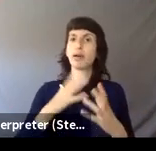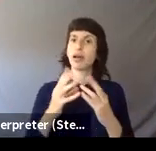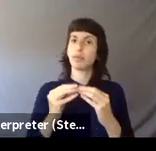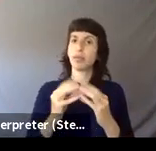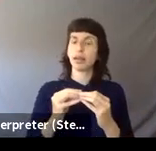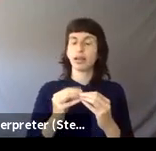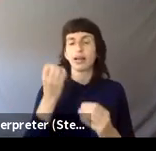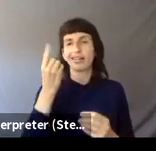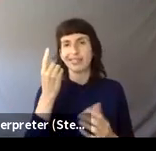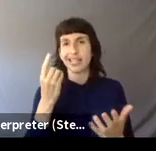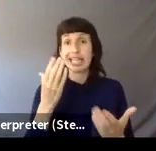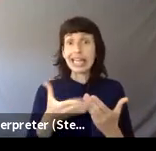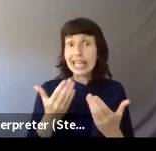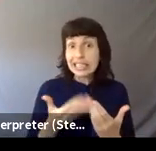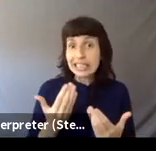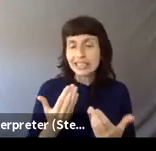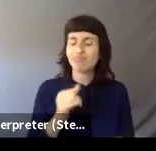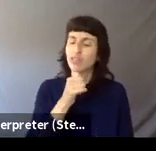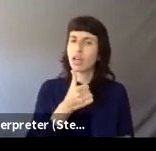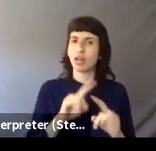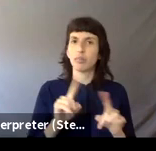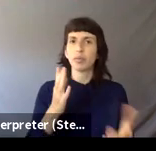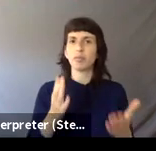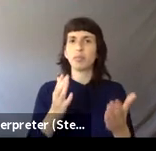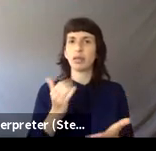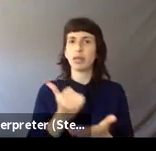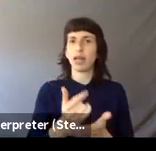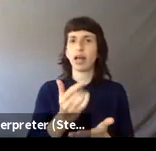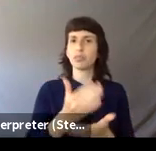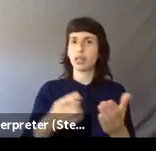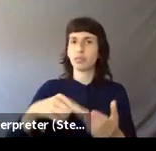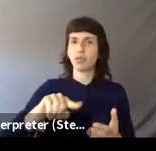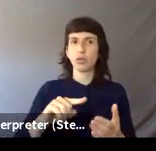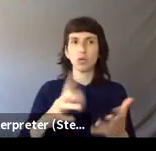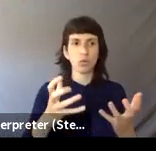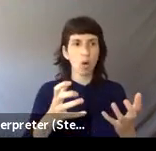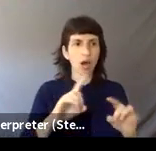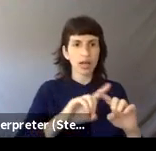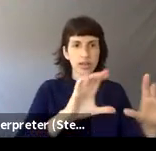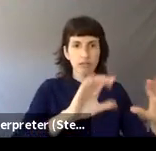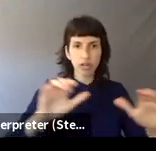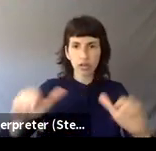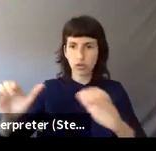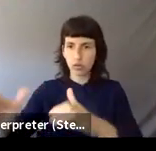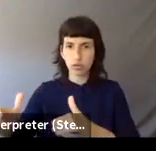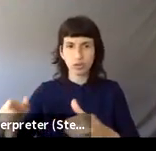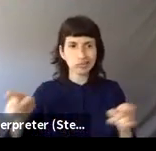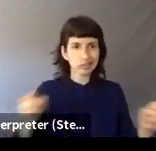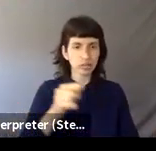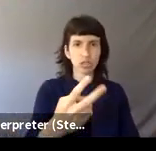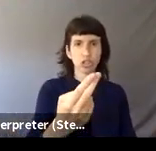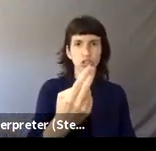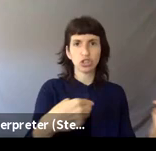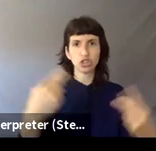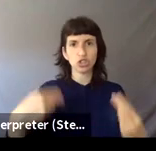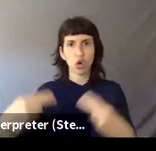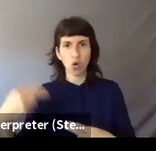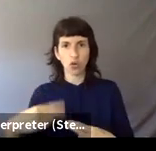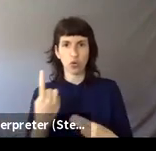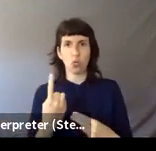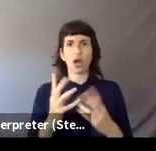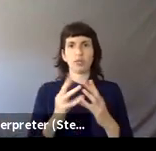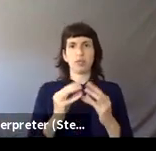I could share that with other people and then they could join my meeting.